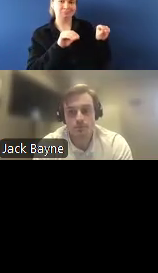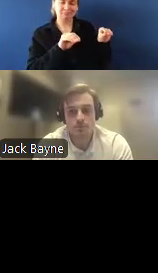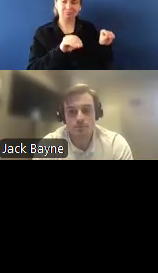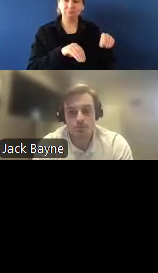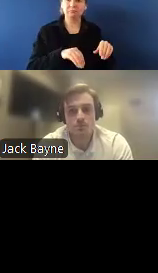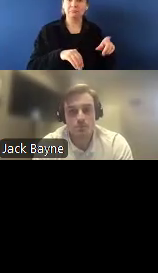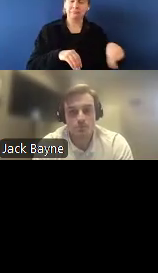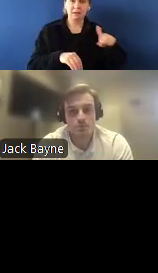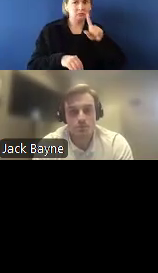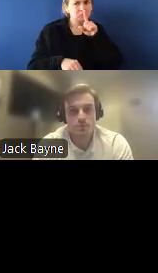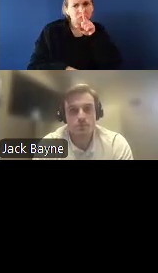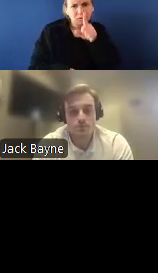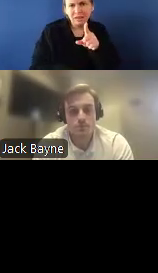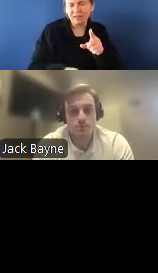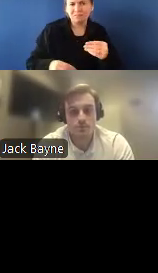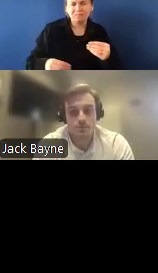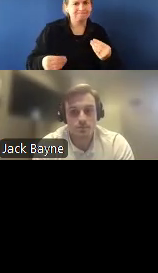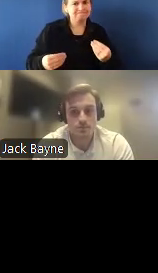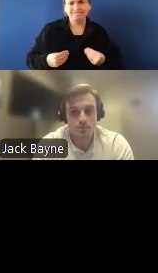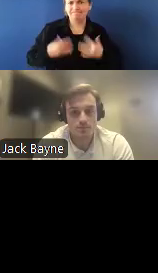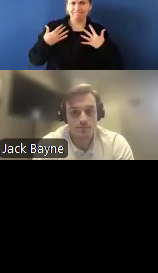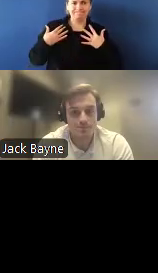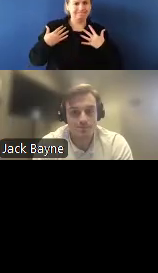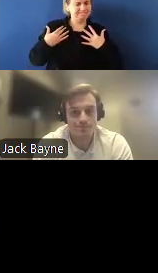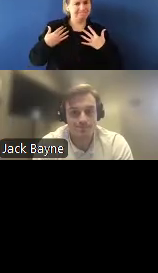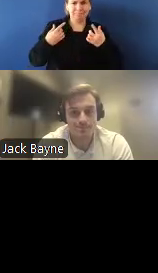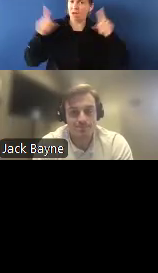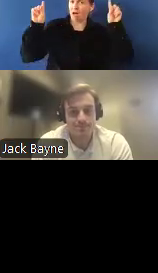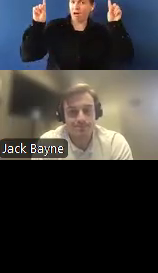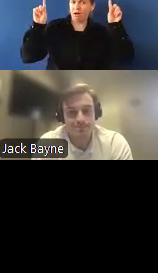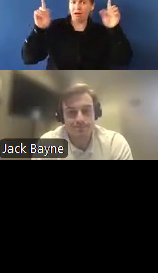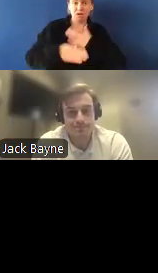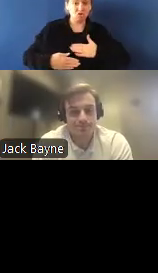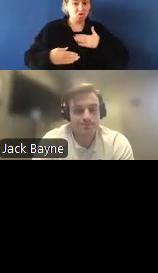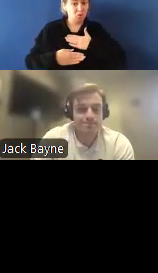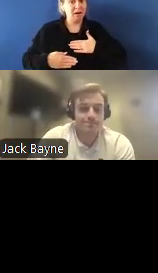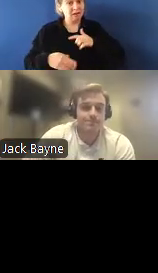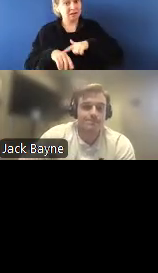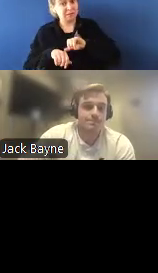really thrived throughout this, enjoying the time not only with Jack and in the lab, but,